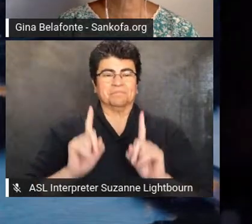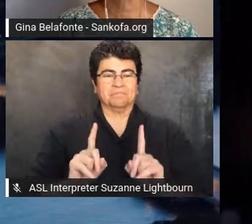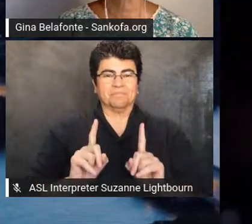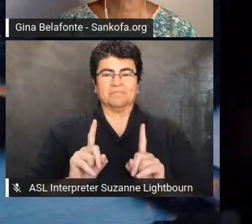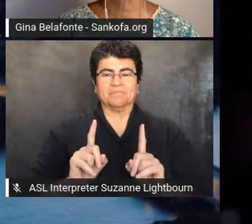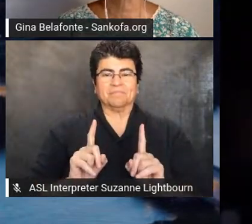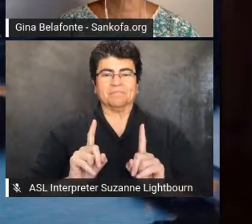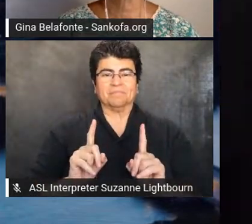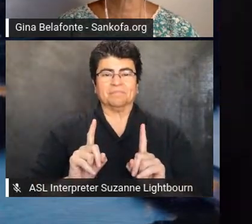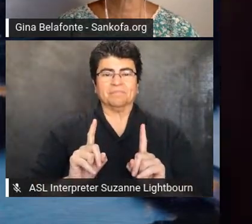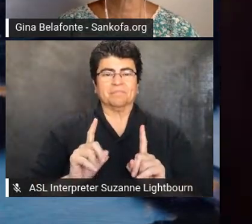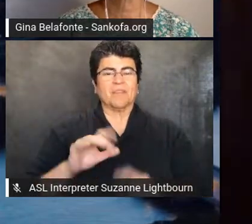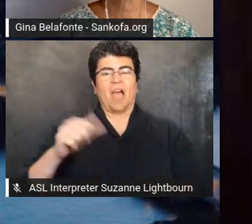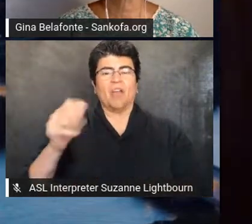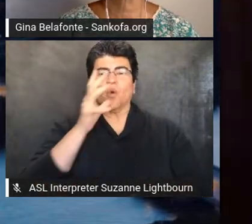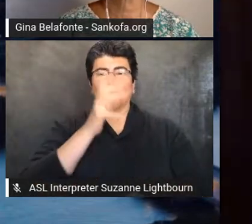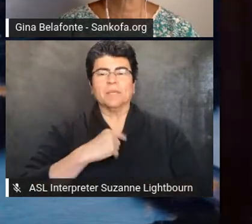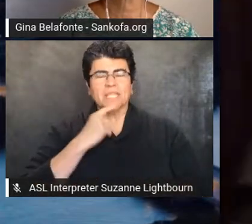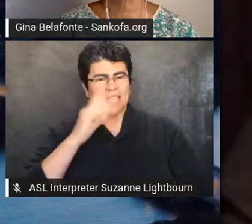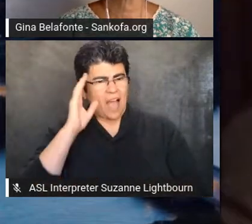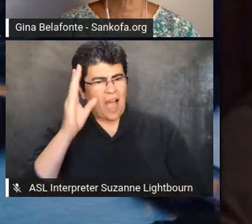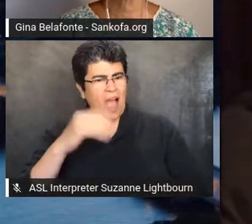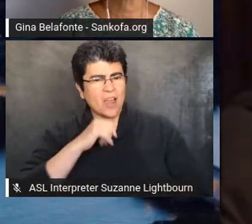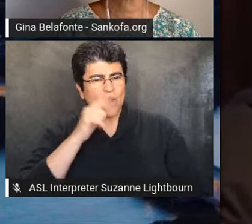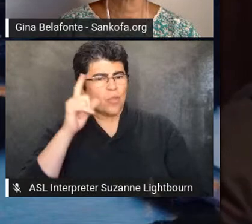Hi, I don't believe we've met, I'm Kendra.